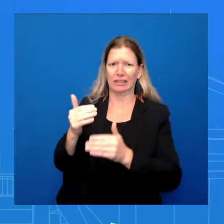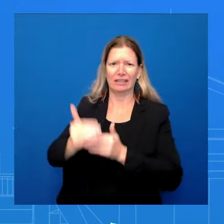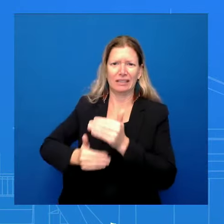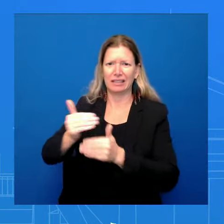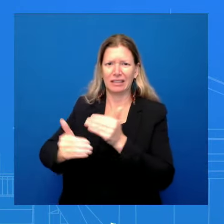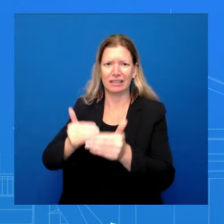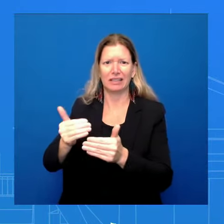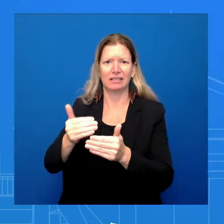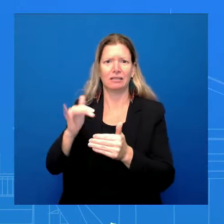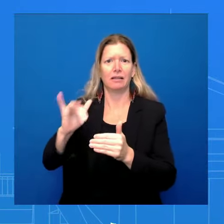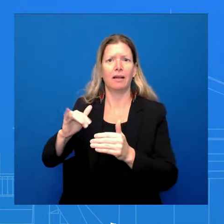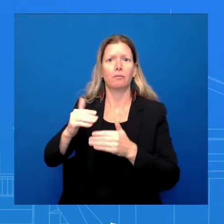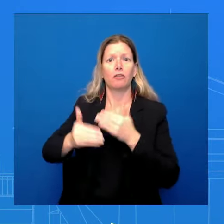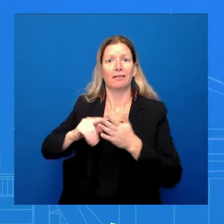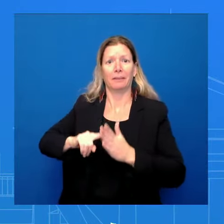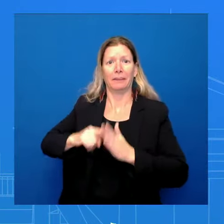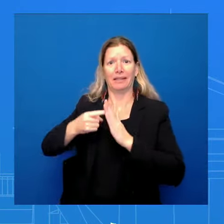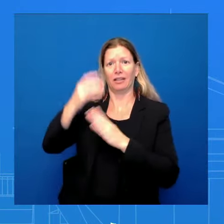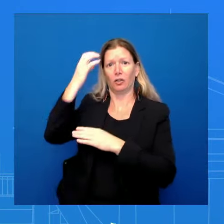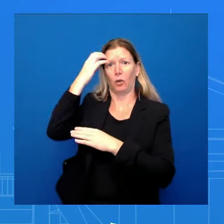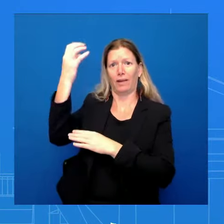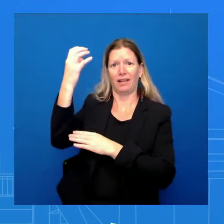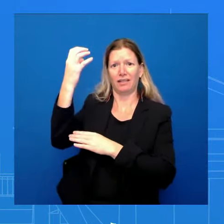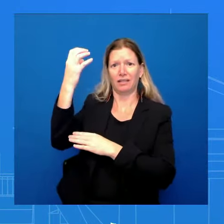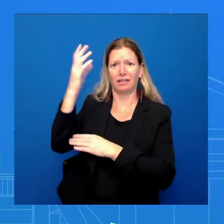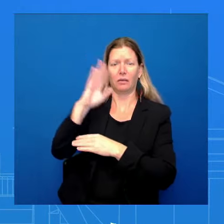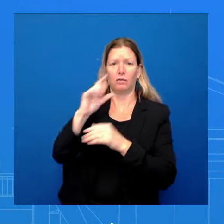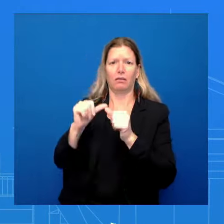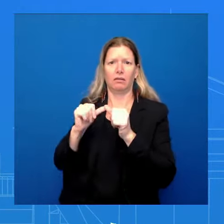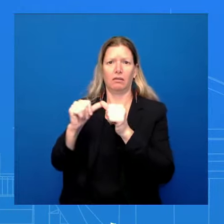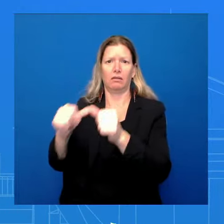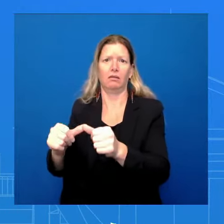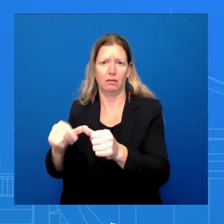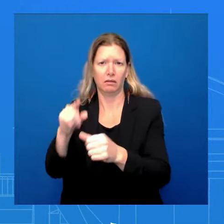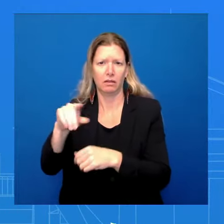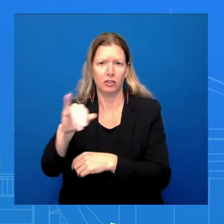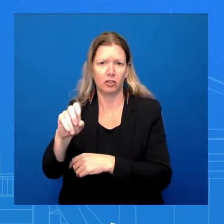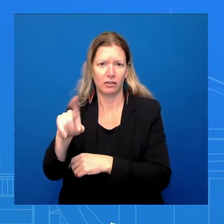which is an opportunity for Ukraine itself to be able to engage with the countries of the Global South